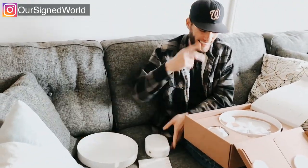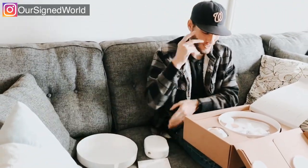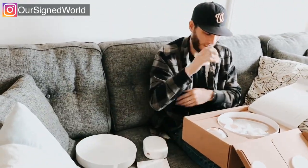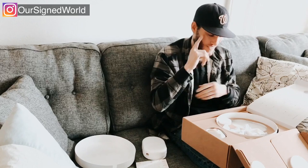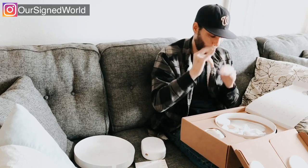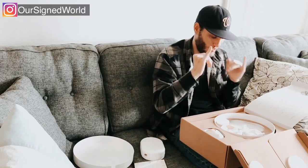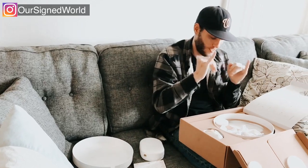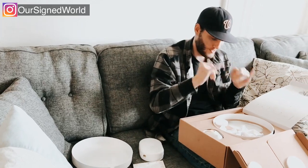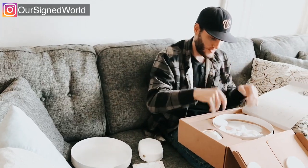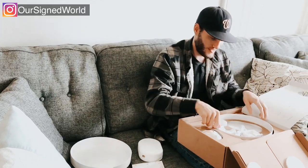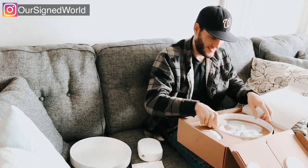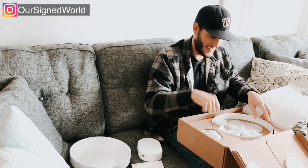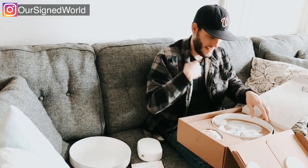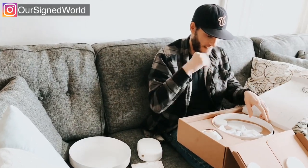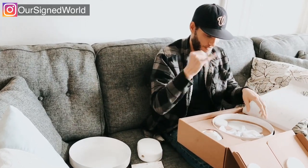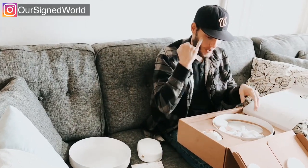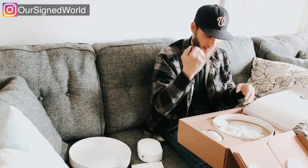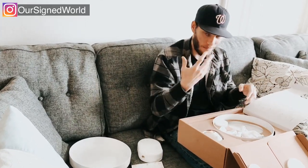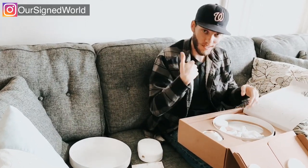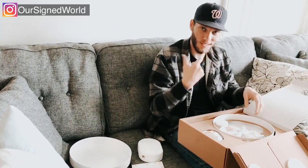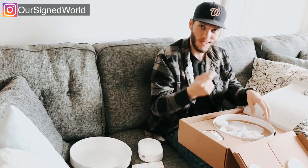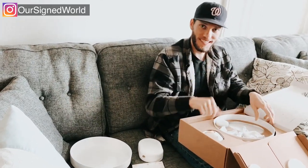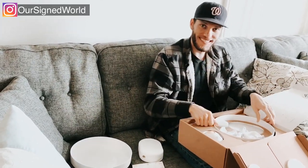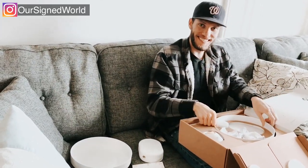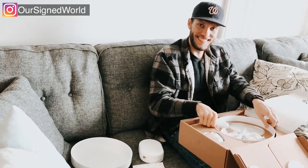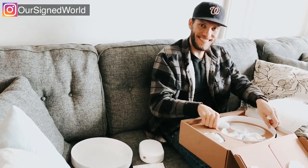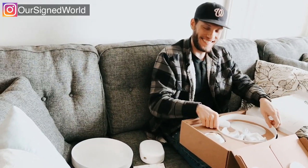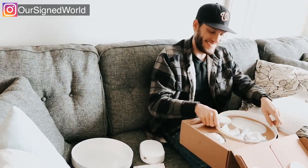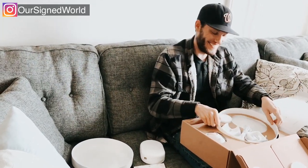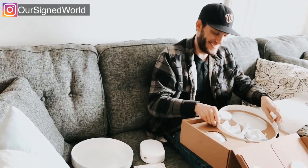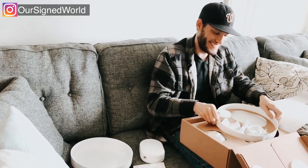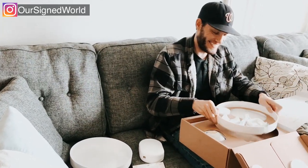I need to look for the instructions. I have no idea what I am doing. haha